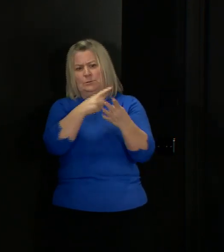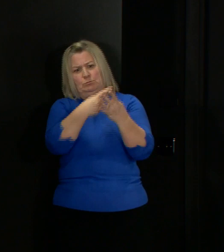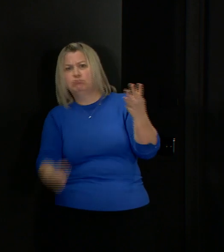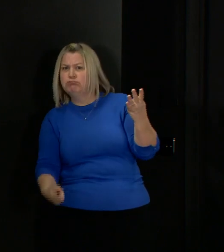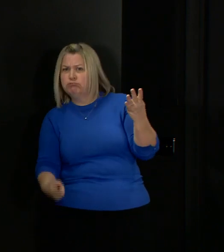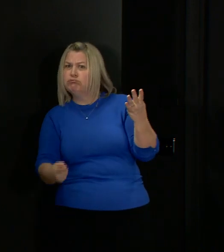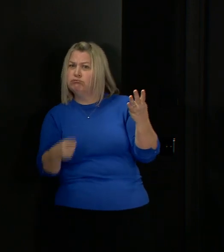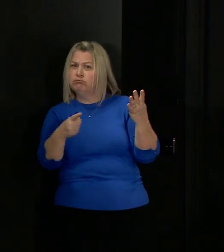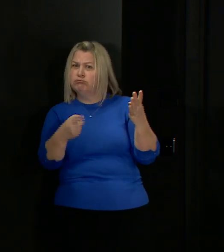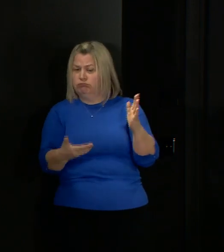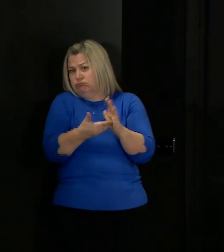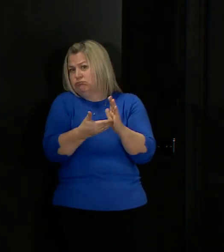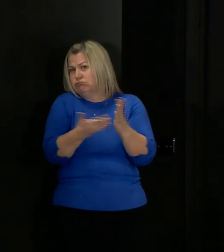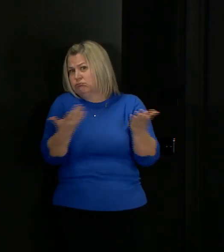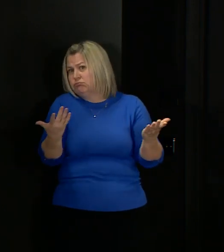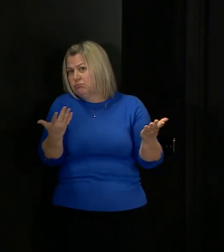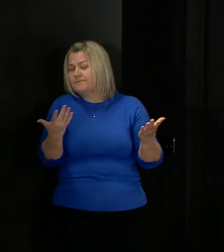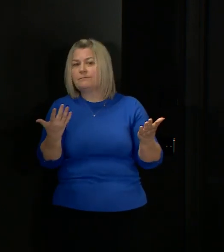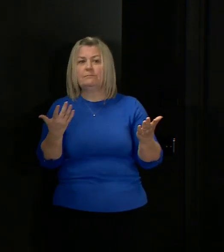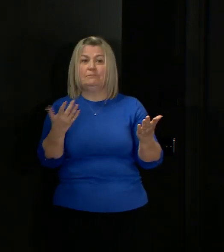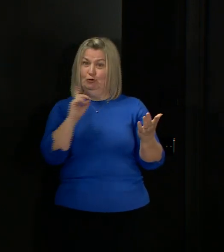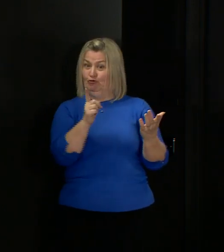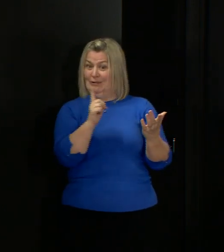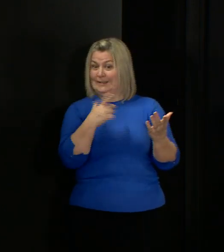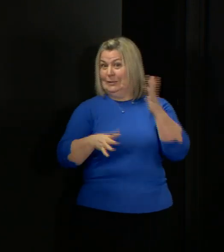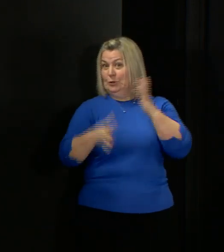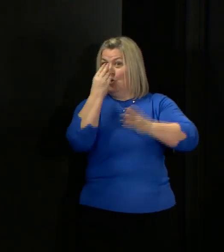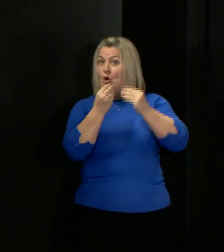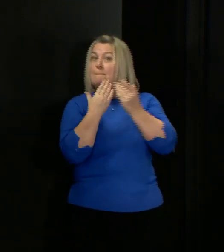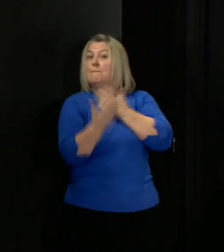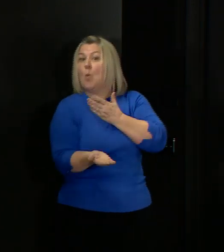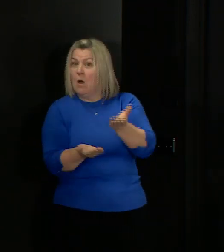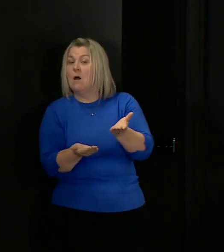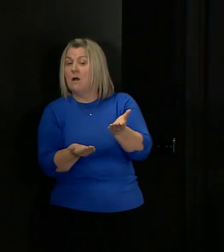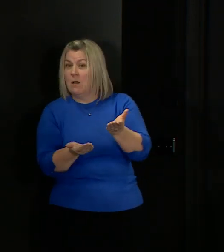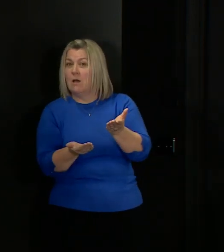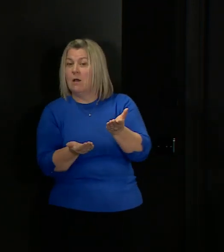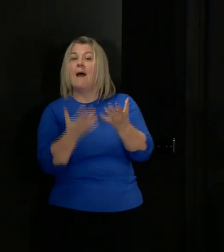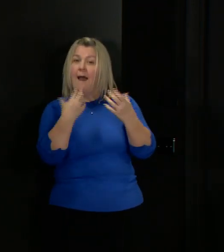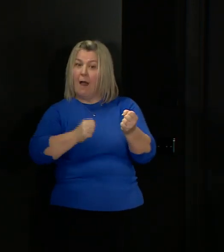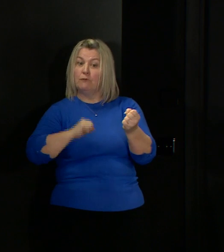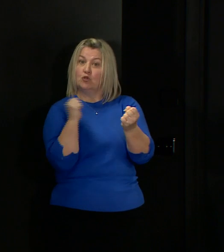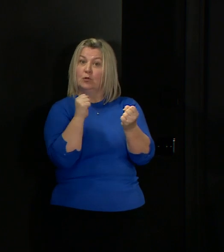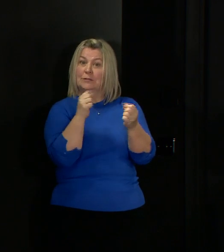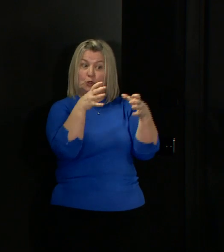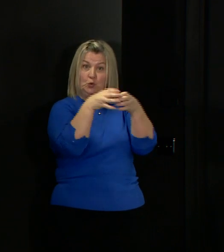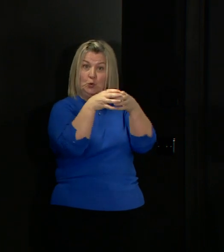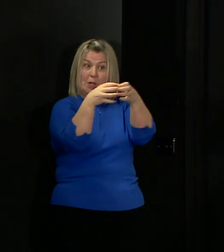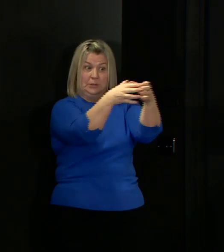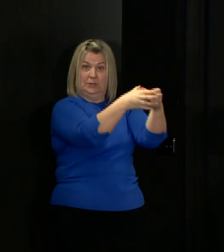things such as pre-existing conditions as well that we need to learn about so we have Scottish units feeding that information on a regular basis into the